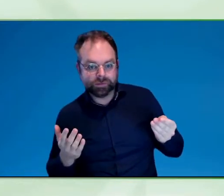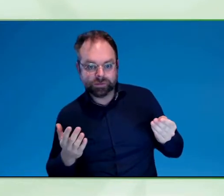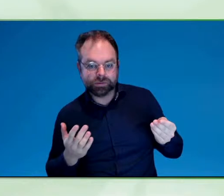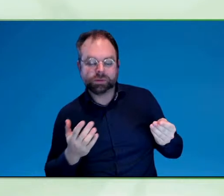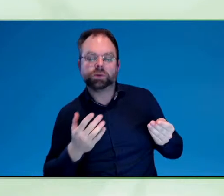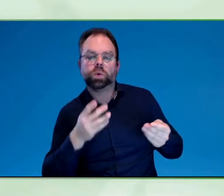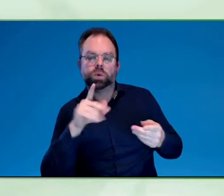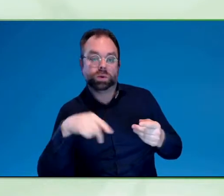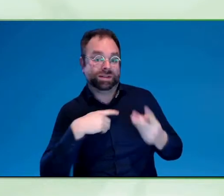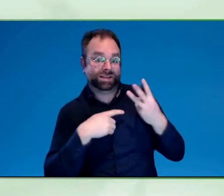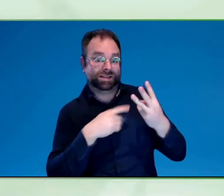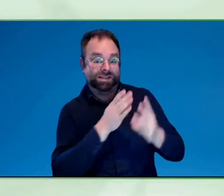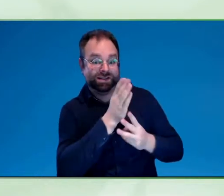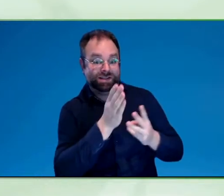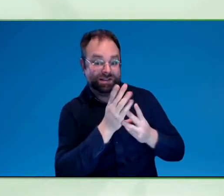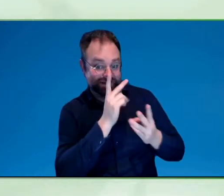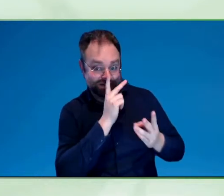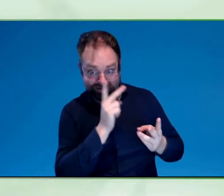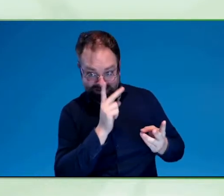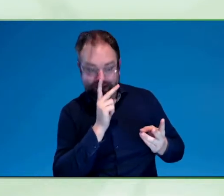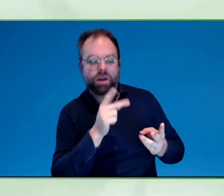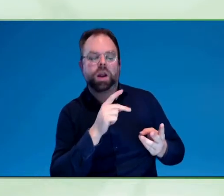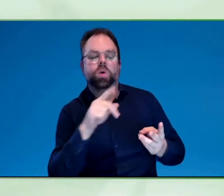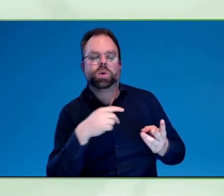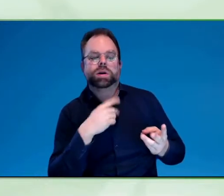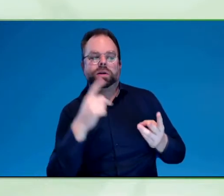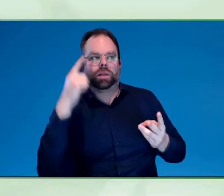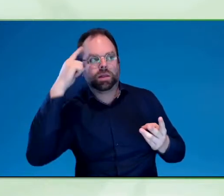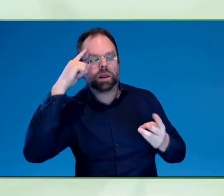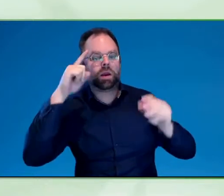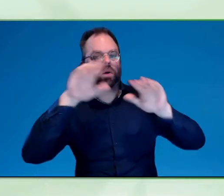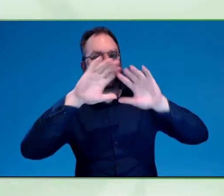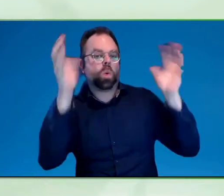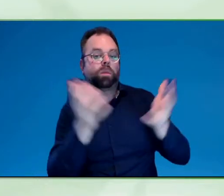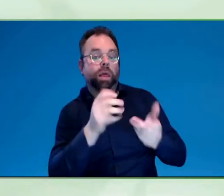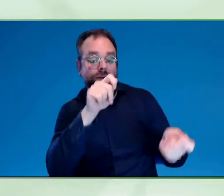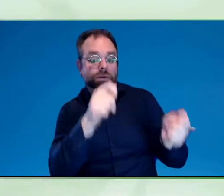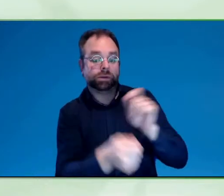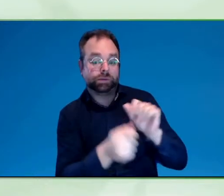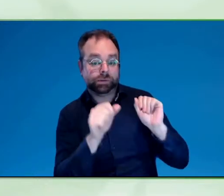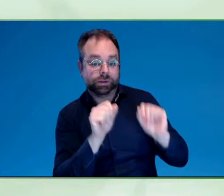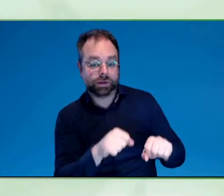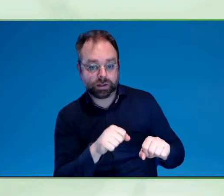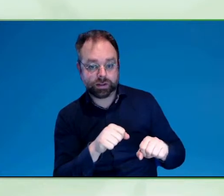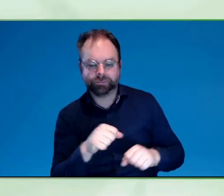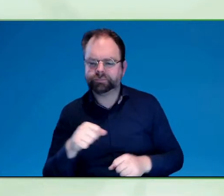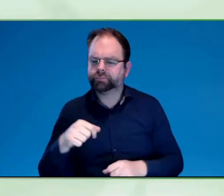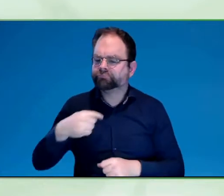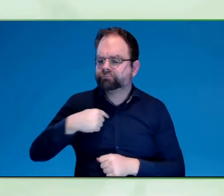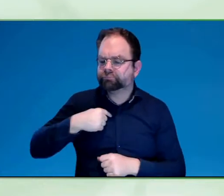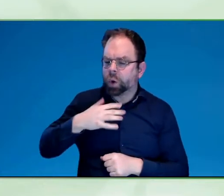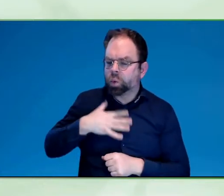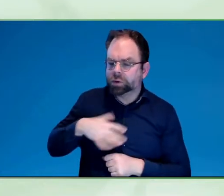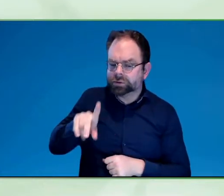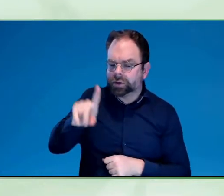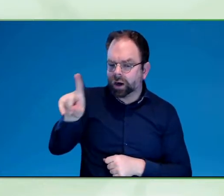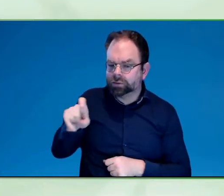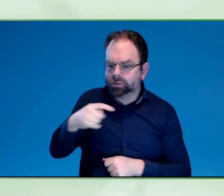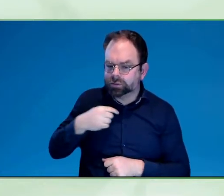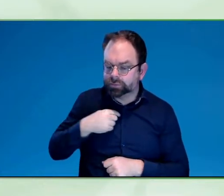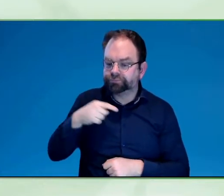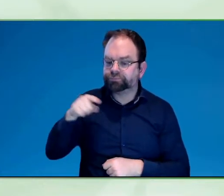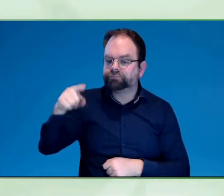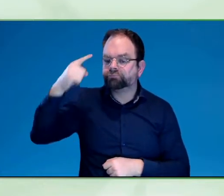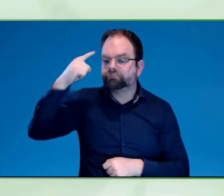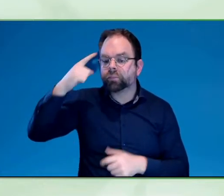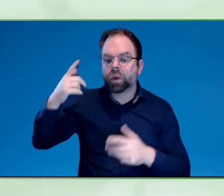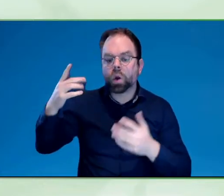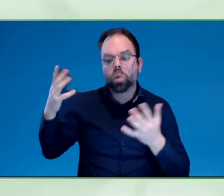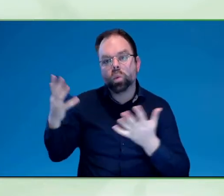For example, there are new technologies coming every day, AI, you need new stuff again.